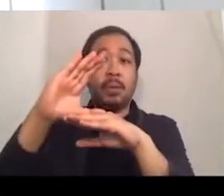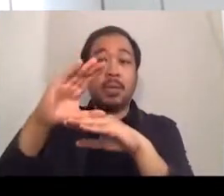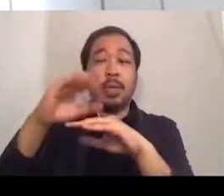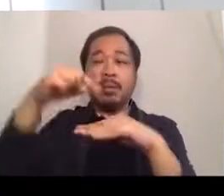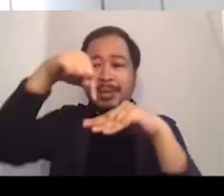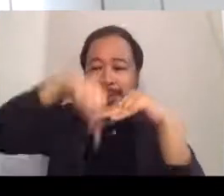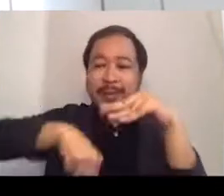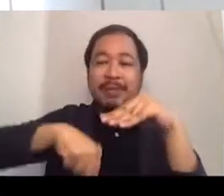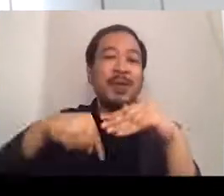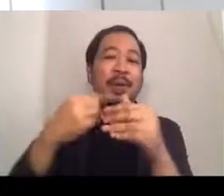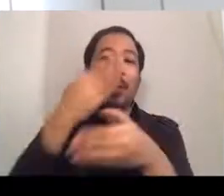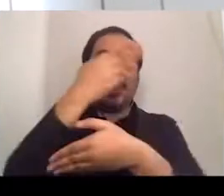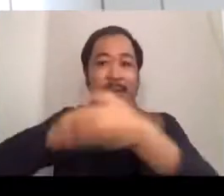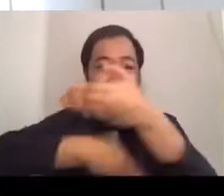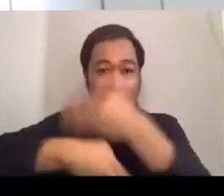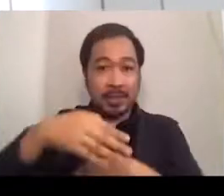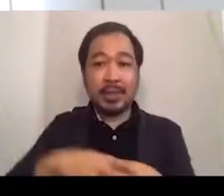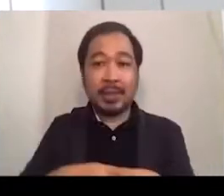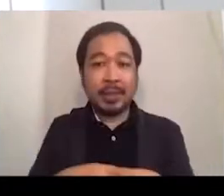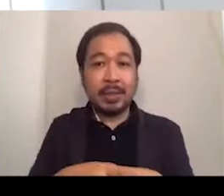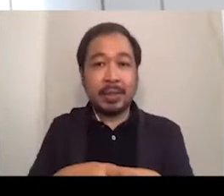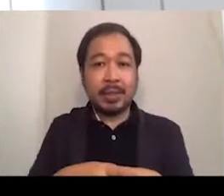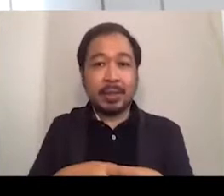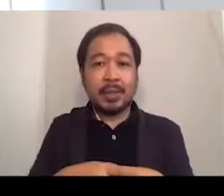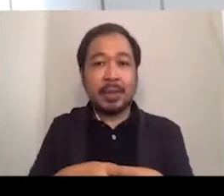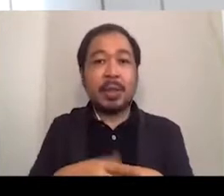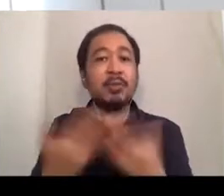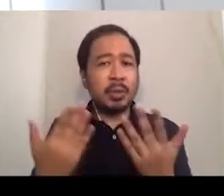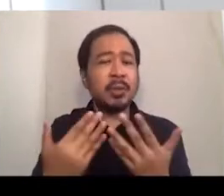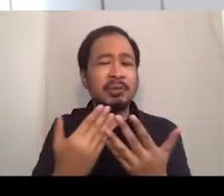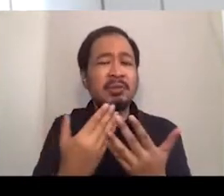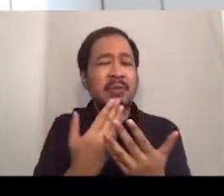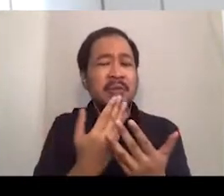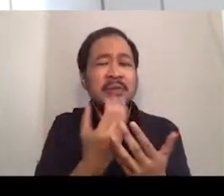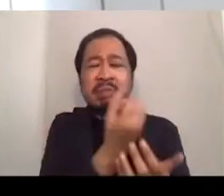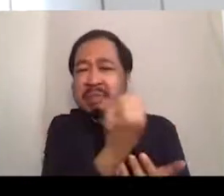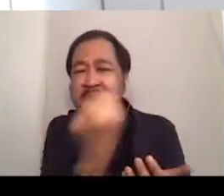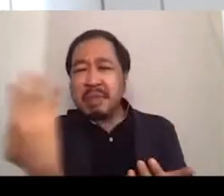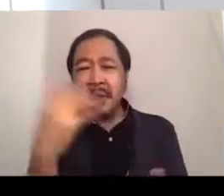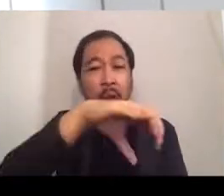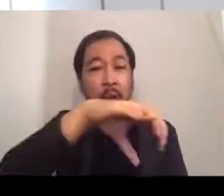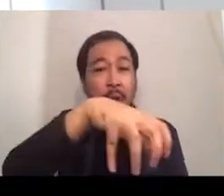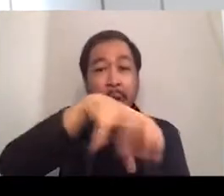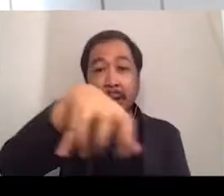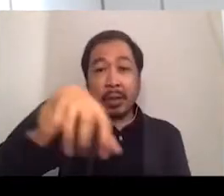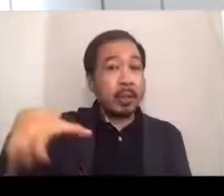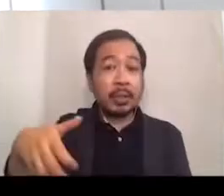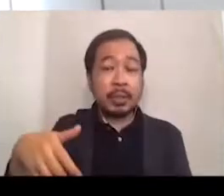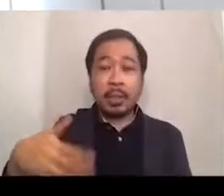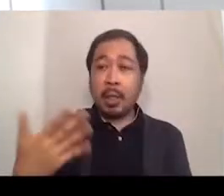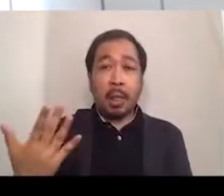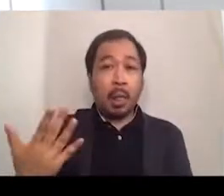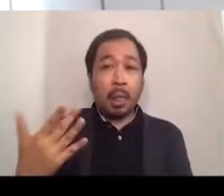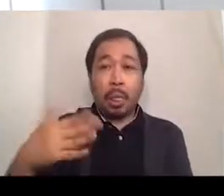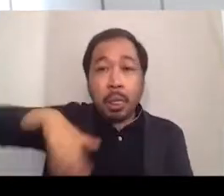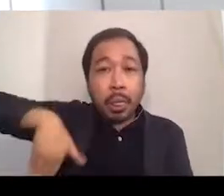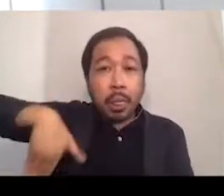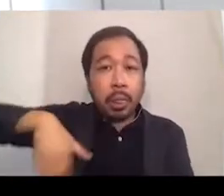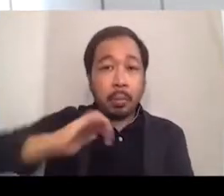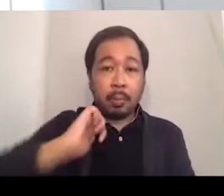it is the opportune time for them to phase in these initiatives in this difficult time.